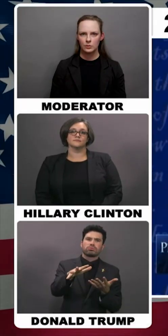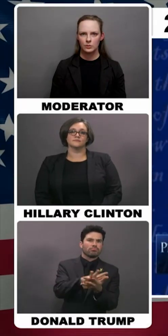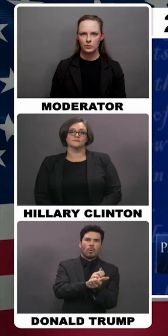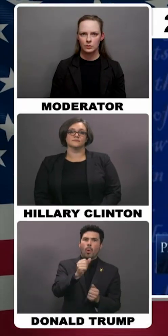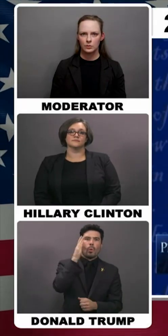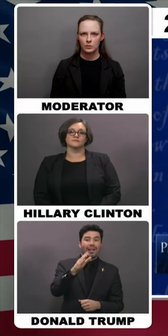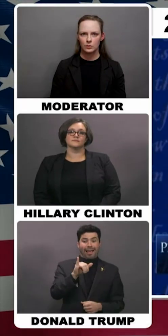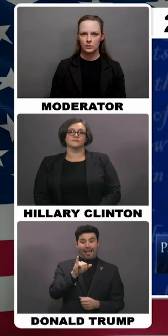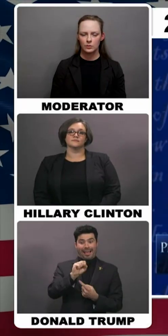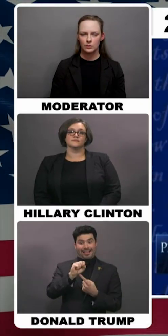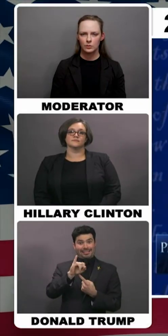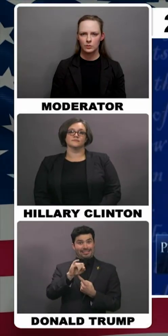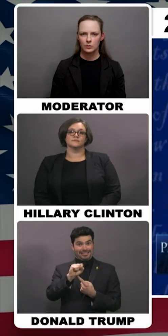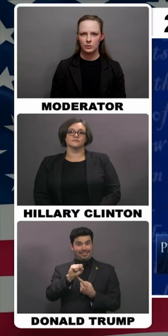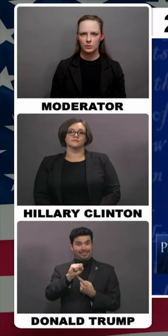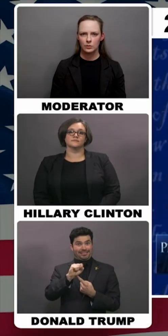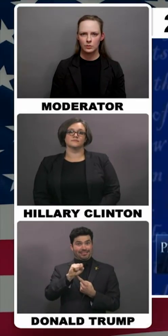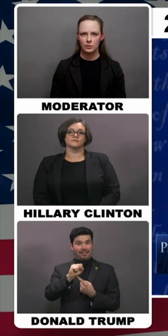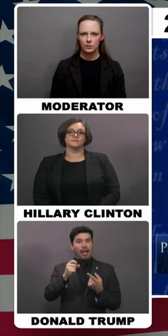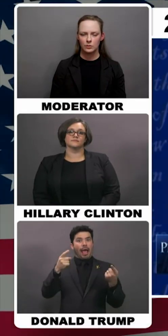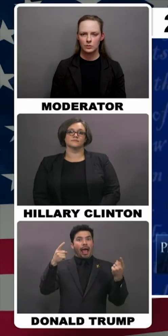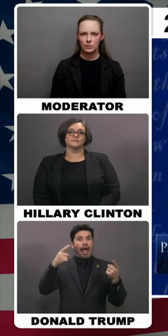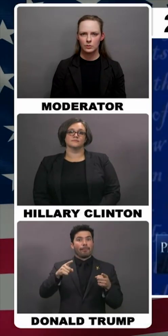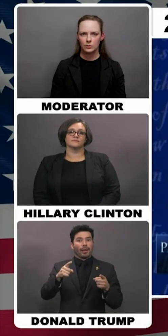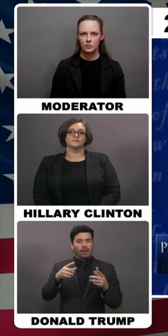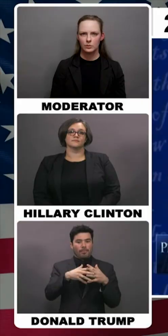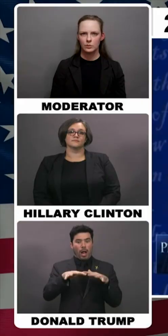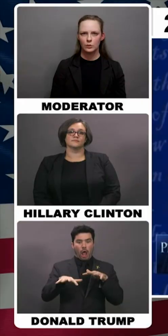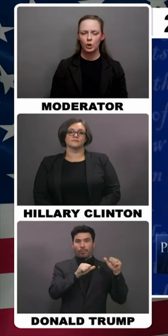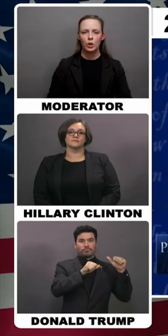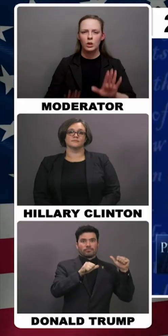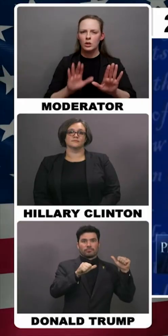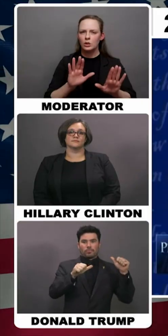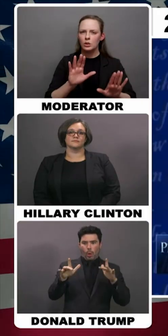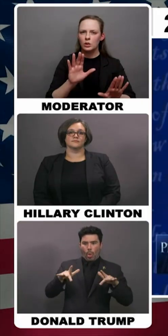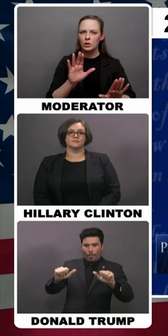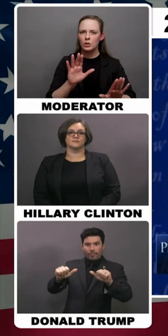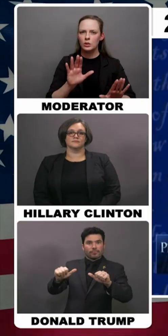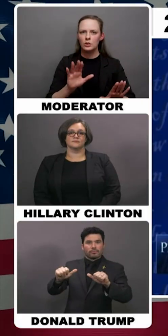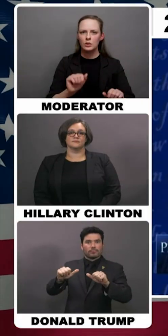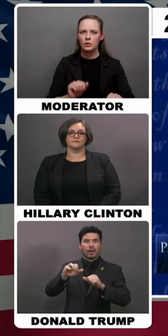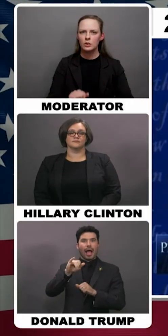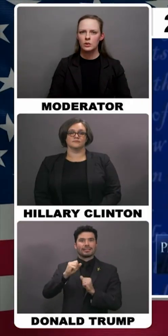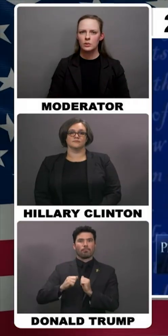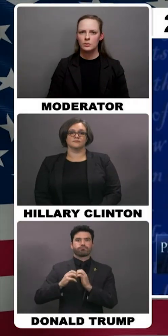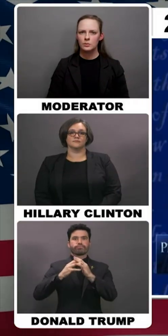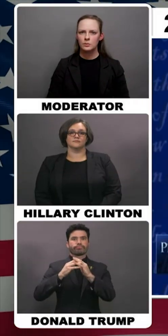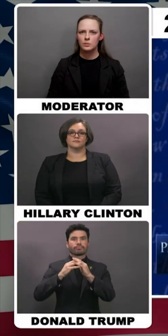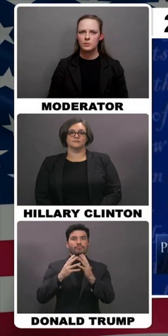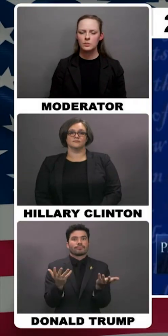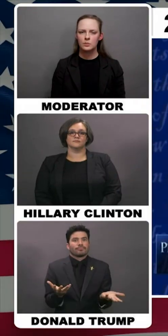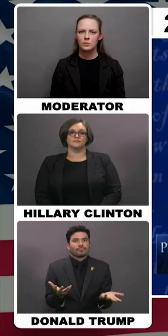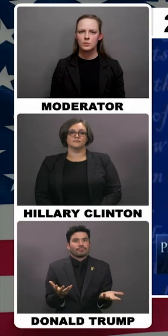of years ago in a vacuum that was left. So because of bad judgment, and I will tell you, I will take care of isis.